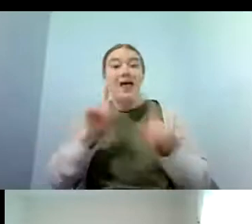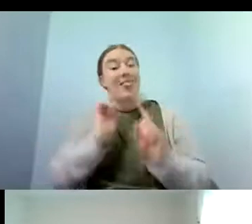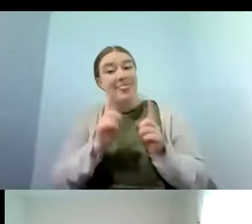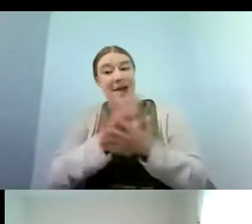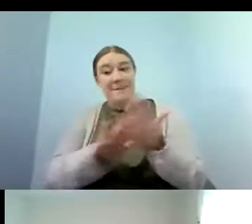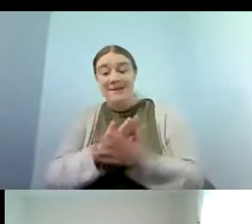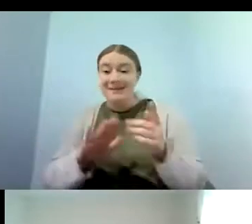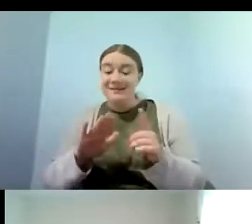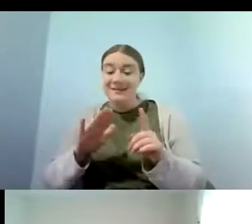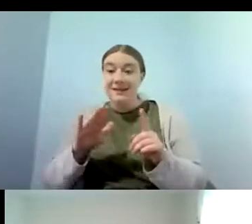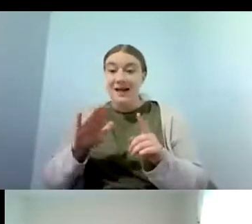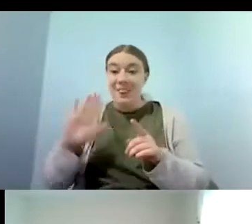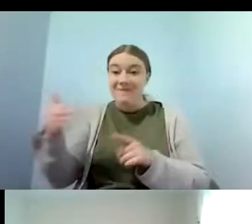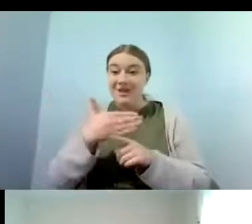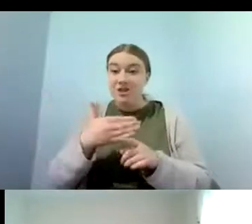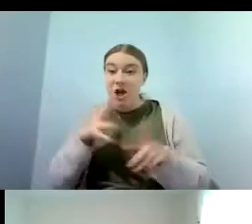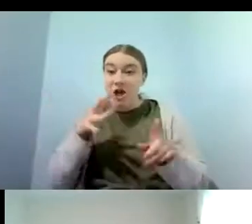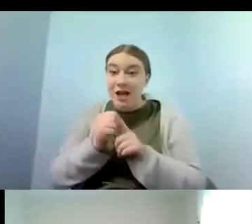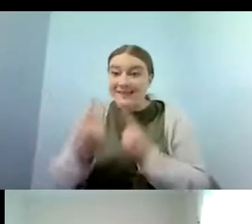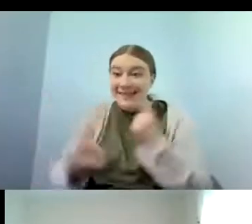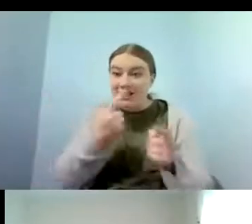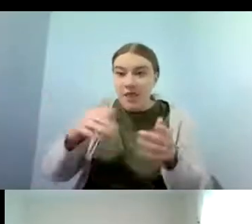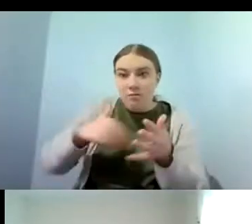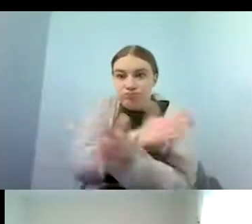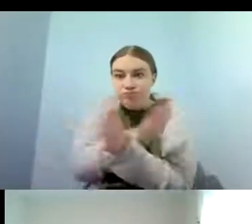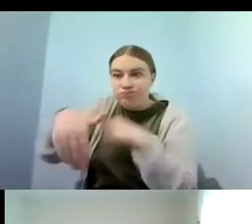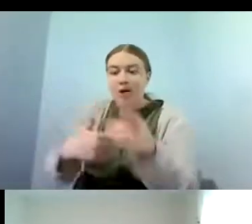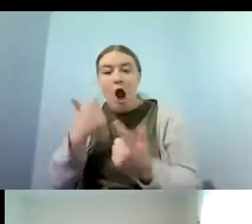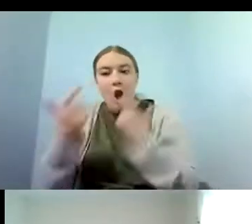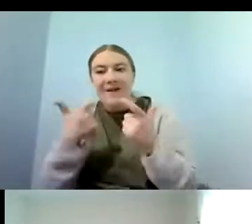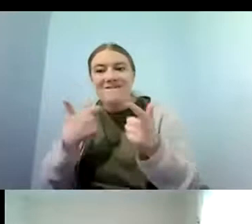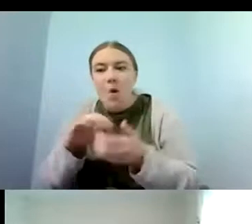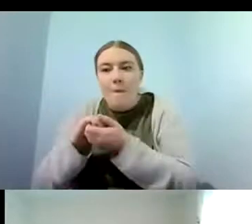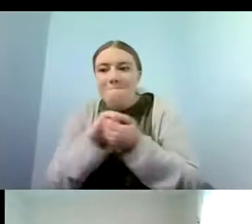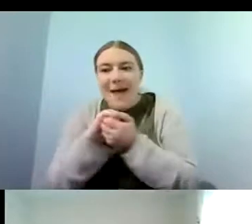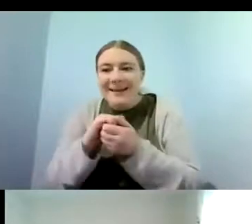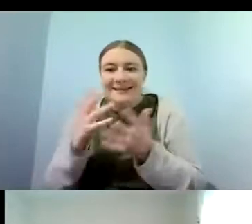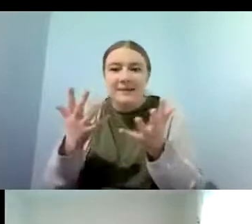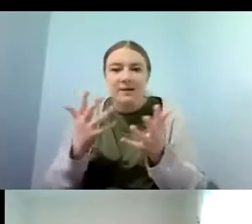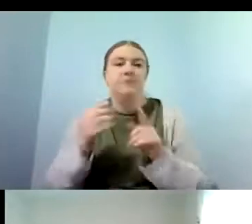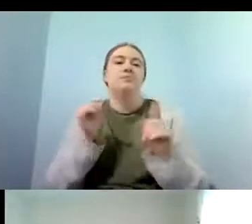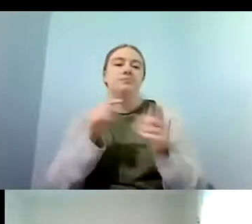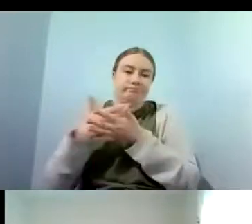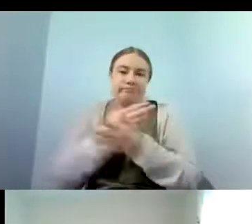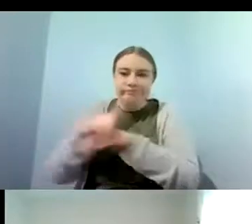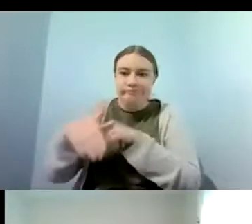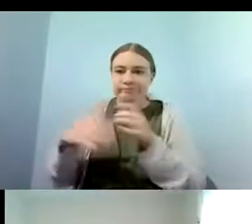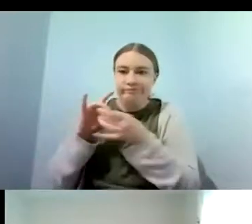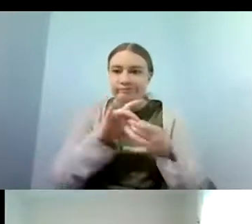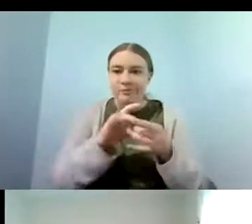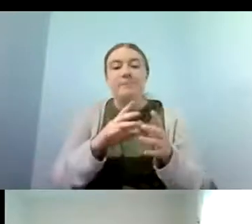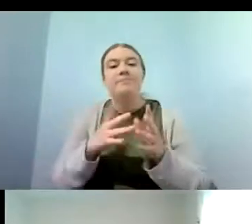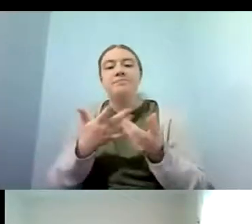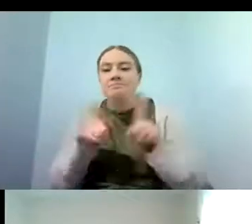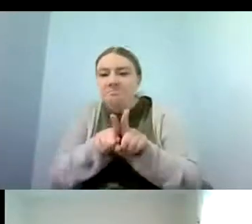chasing each other trying to find a mate and in a second you'll see um some footage of a